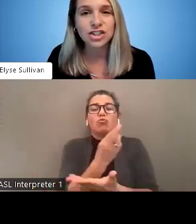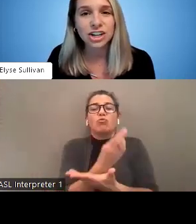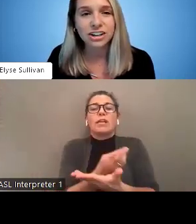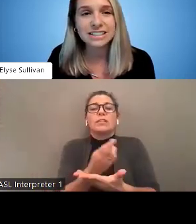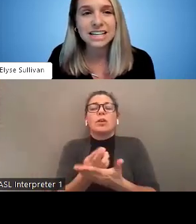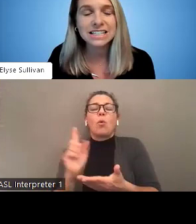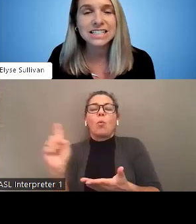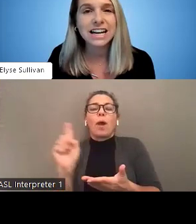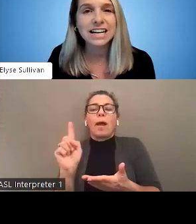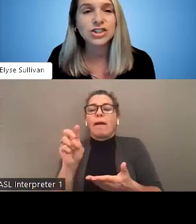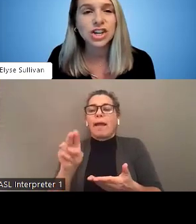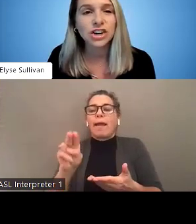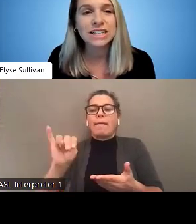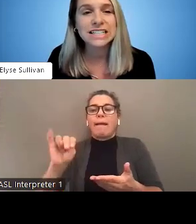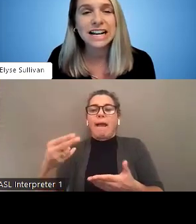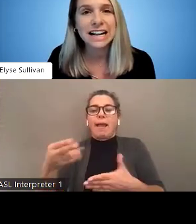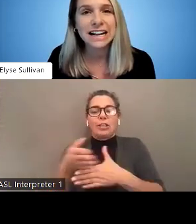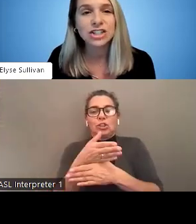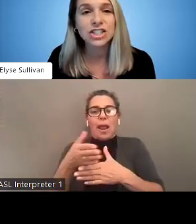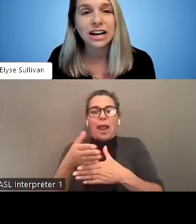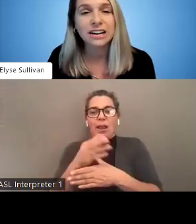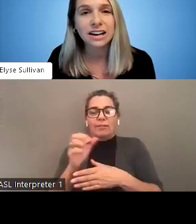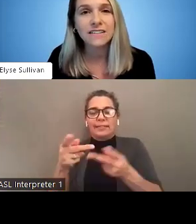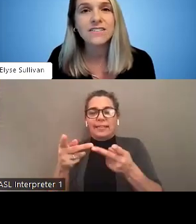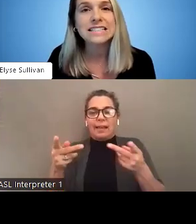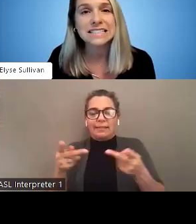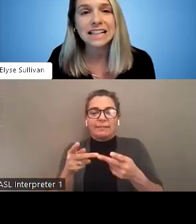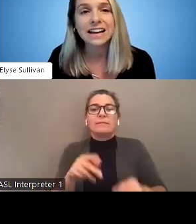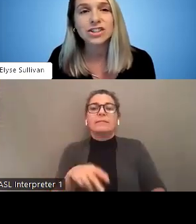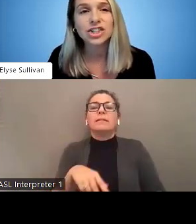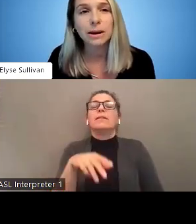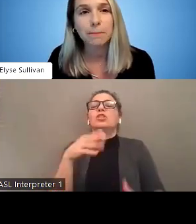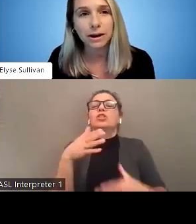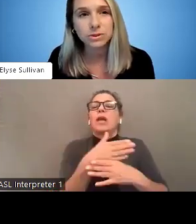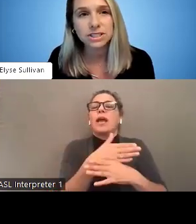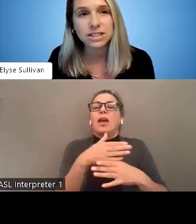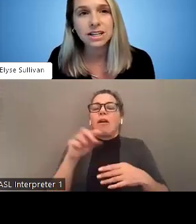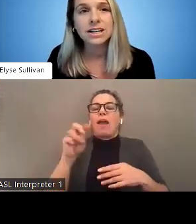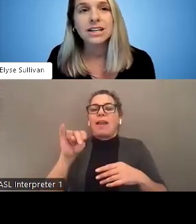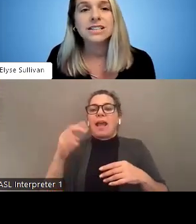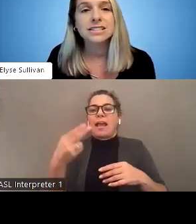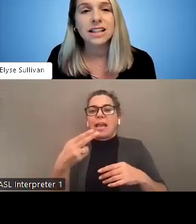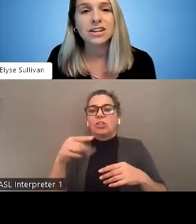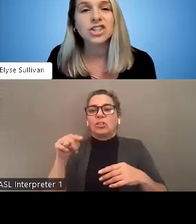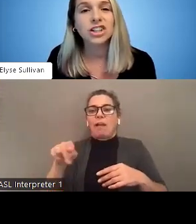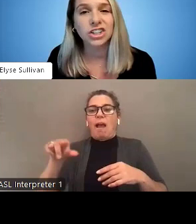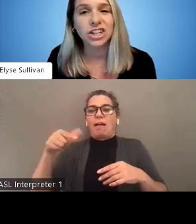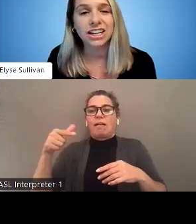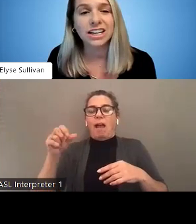sharing site at sharing.nih.gov/about/learning.